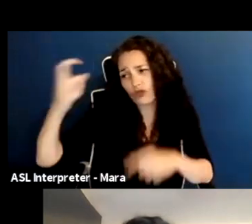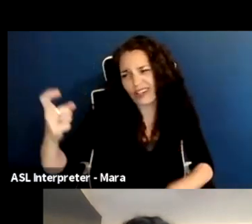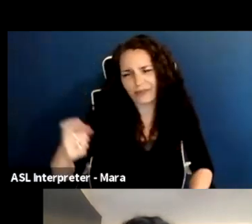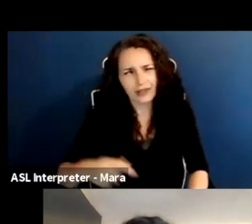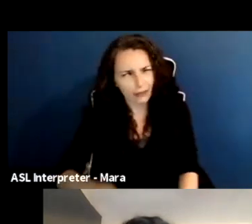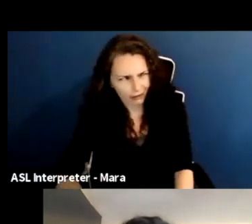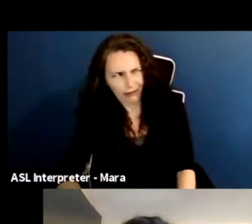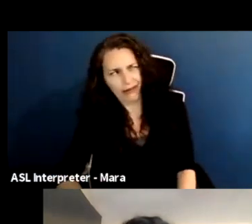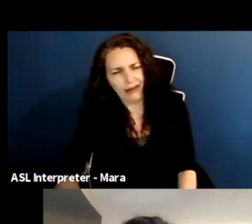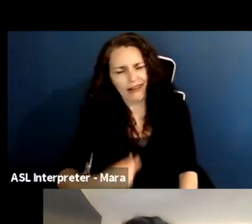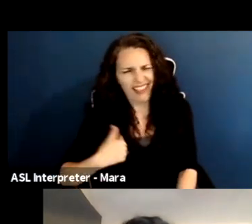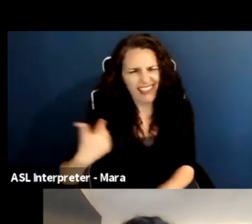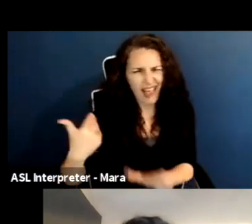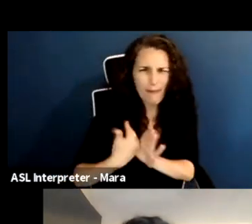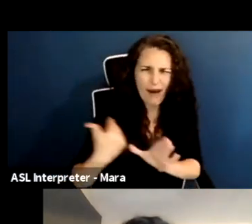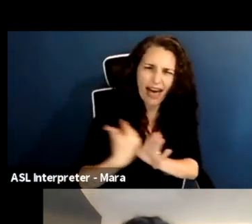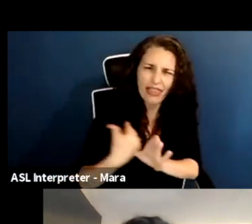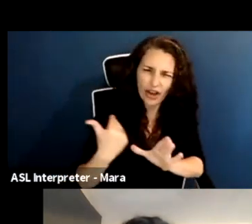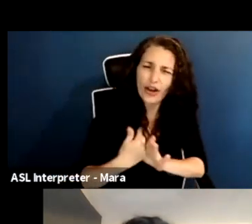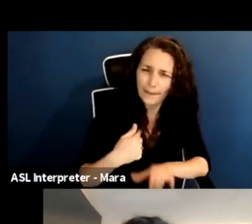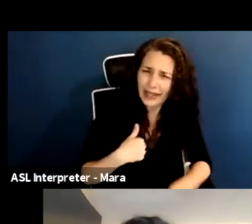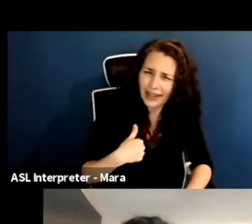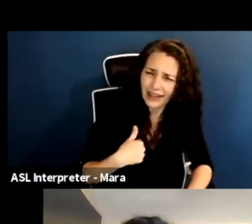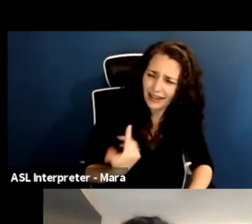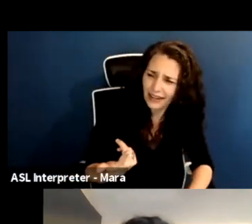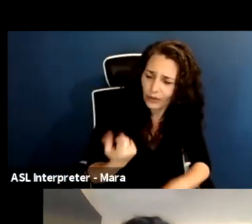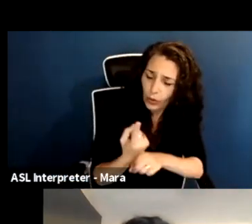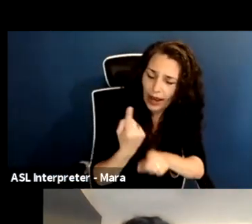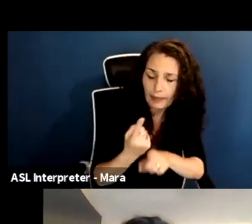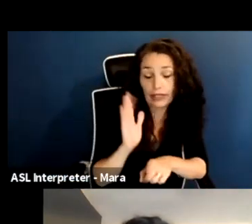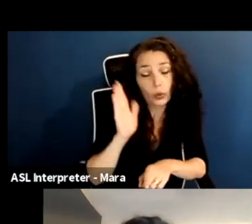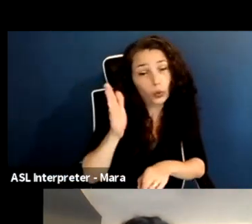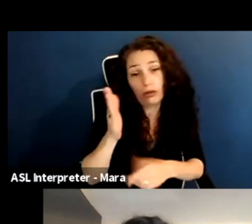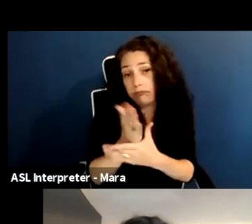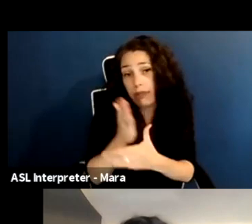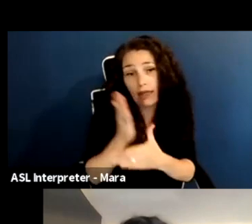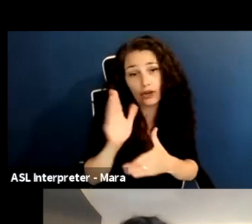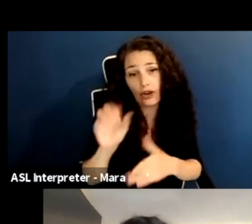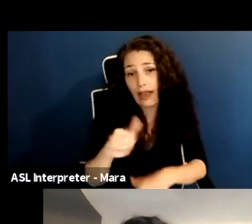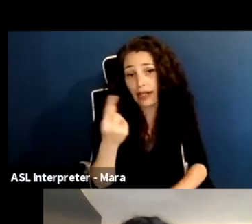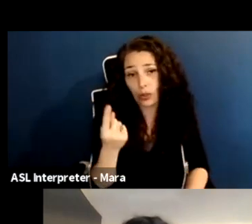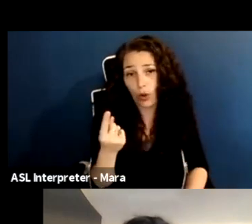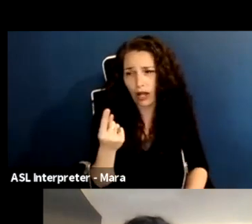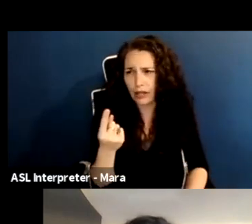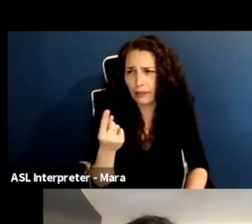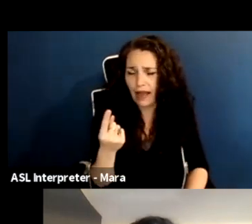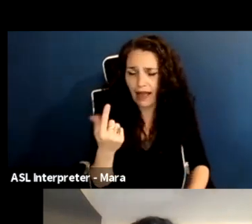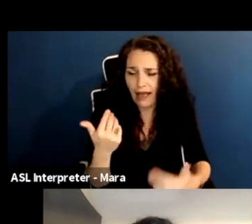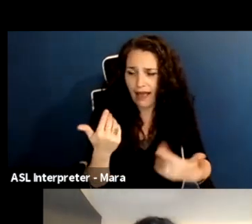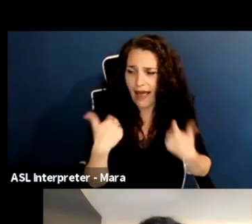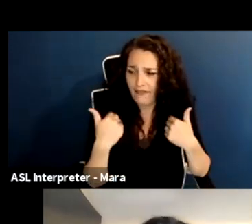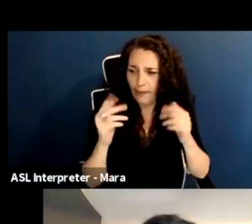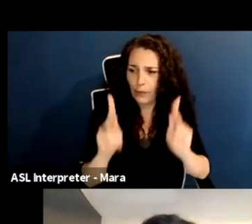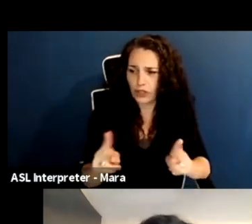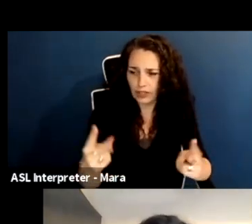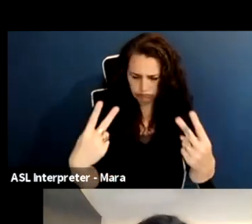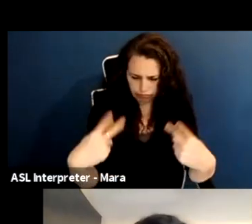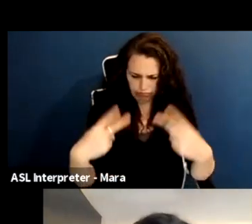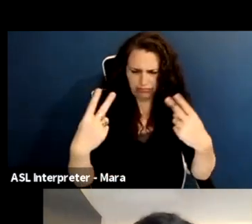And I think that would bother anyone. Just having someone look at you that way, no, I started this project,